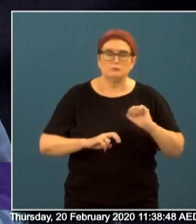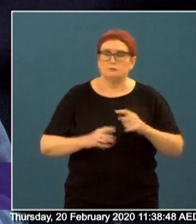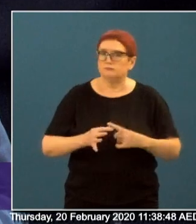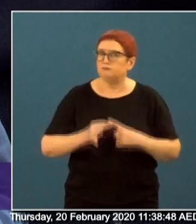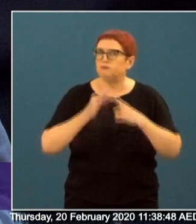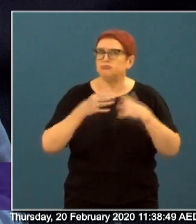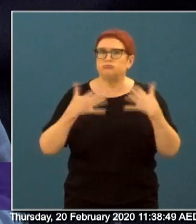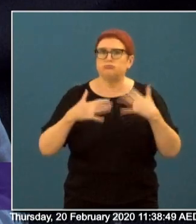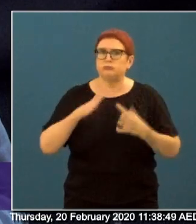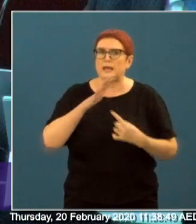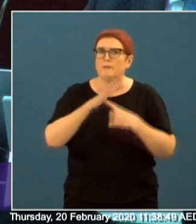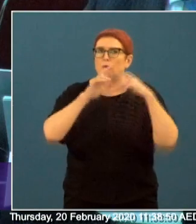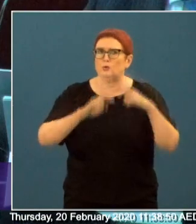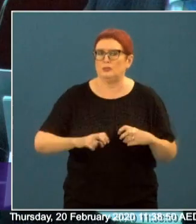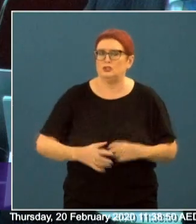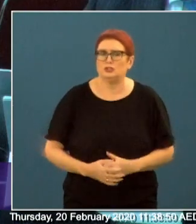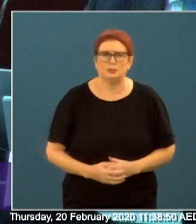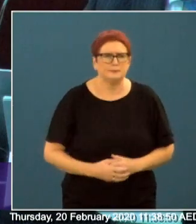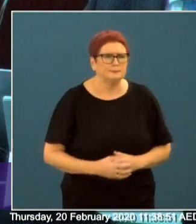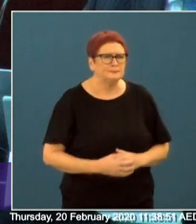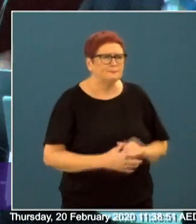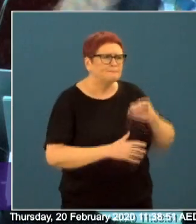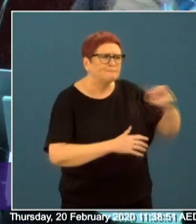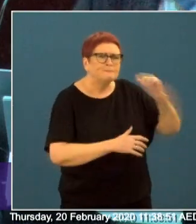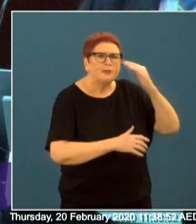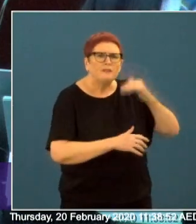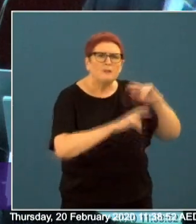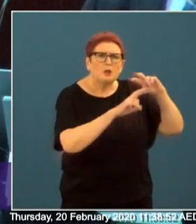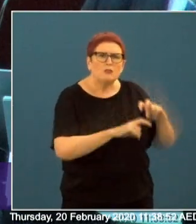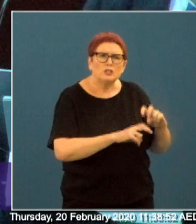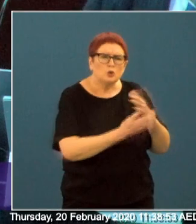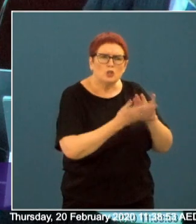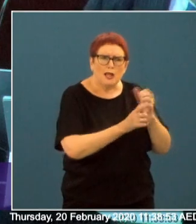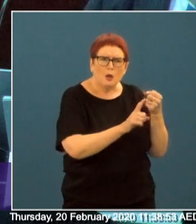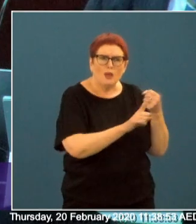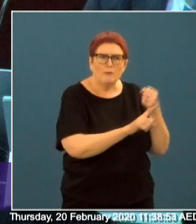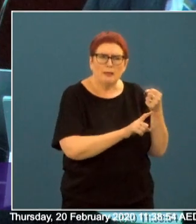What was the impact of this research or this study on either